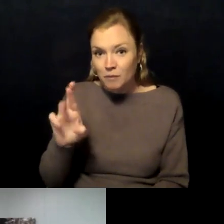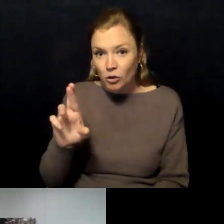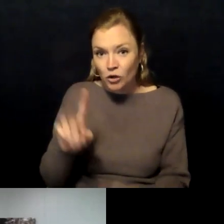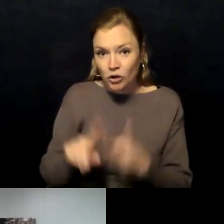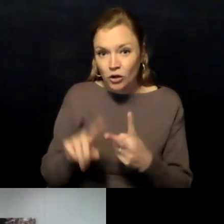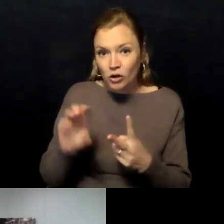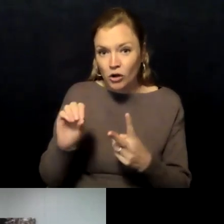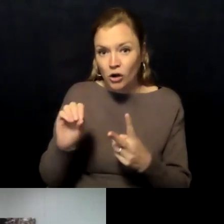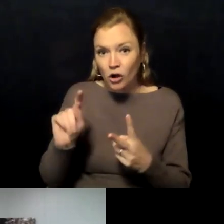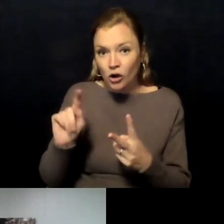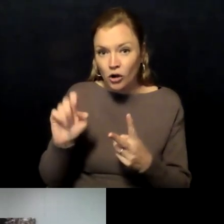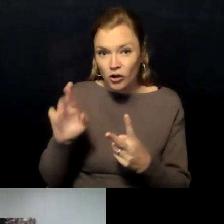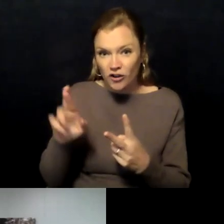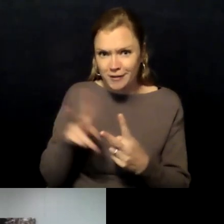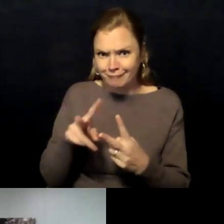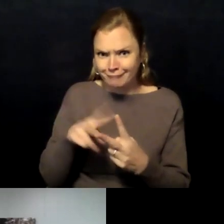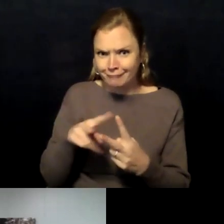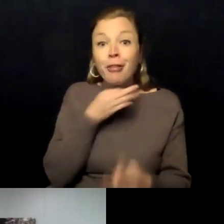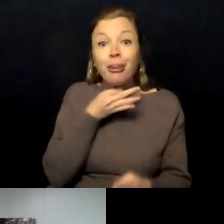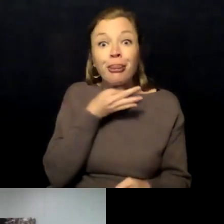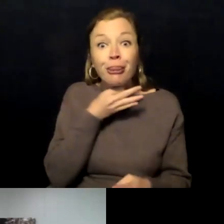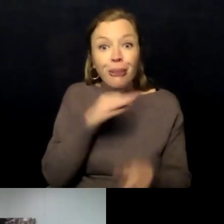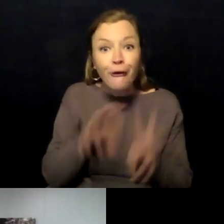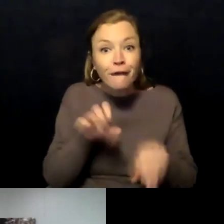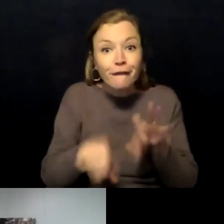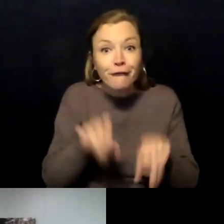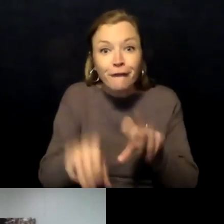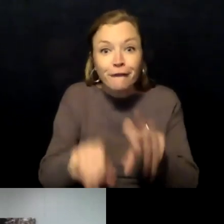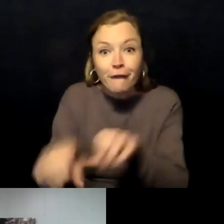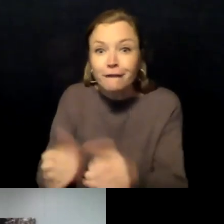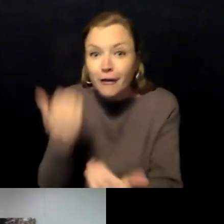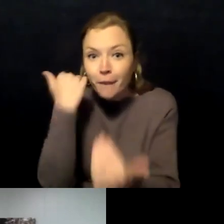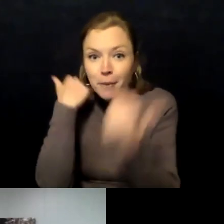dig up all of the lovely planting that